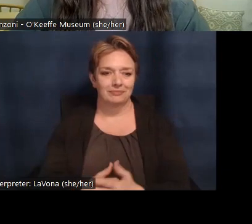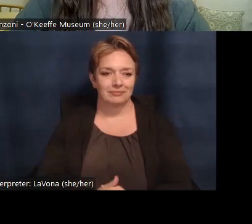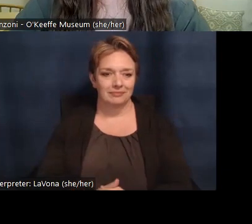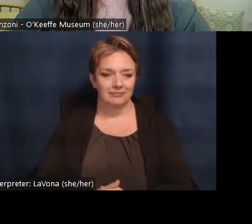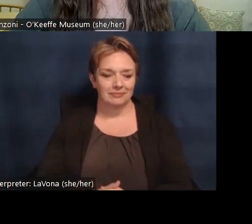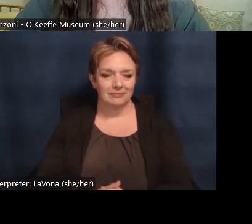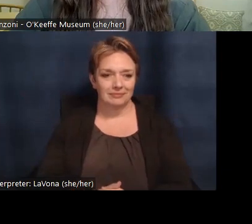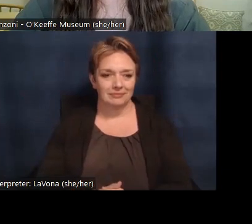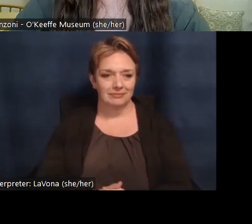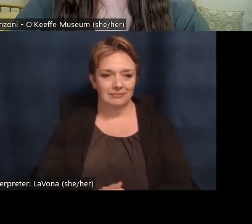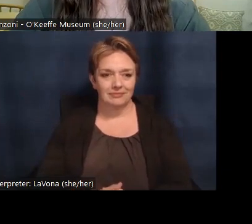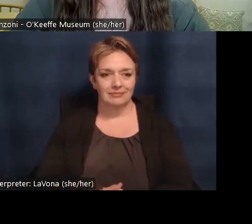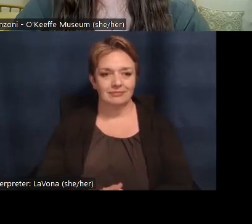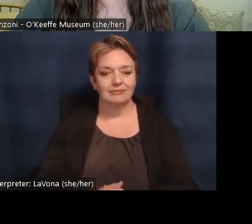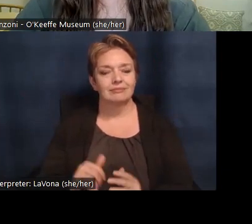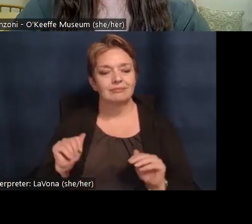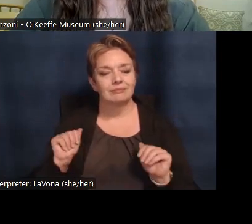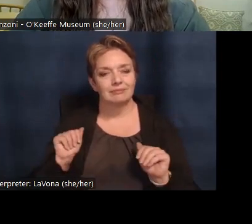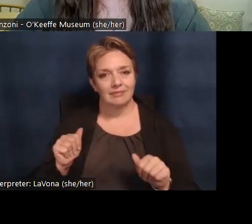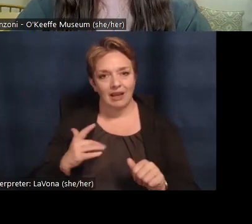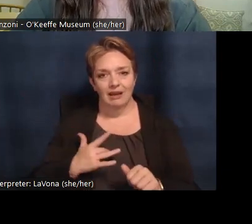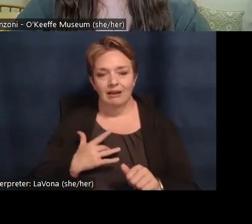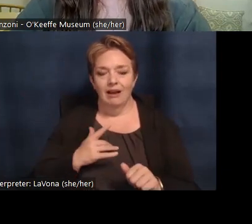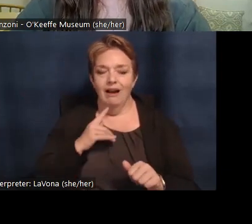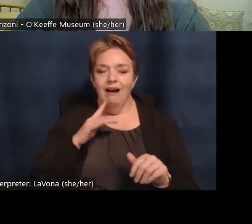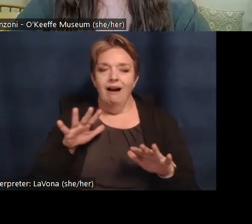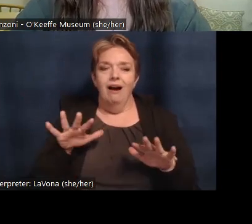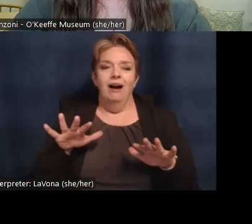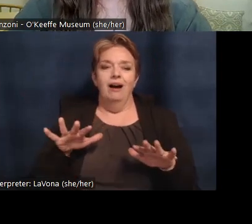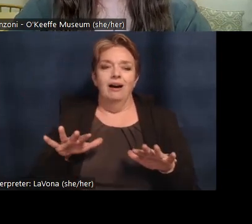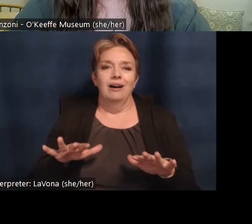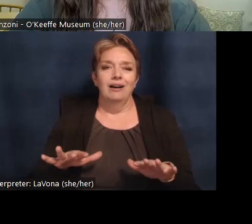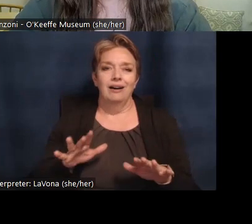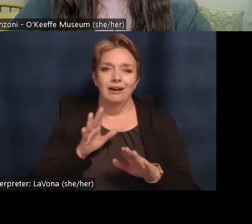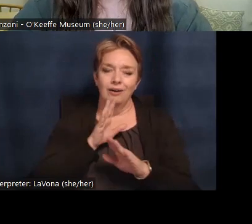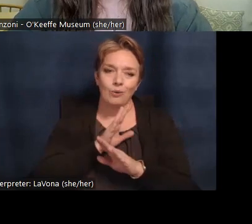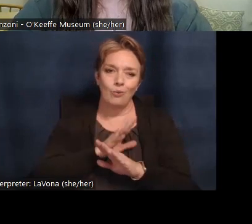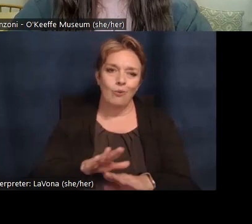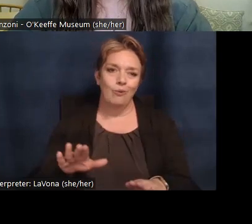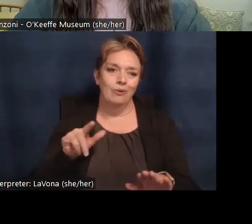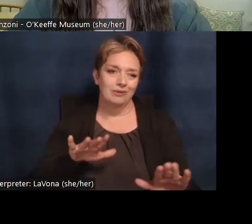You can definitely feel how relaxing and serene this room would be for Georgia